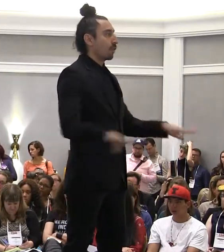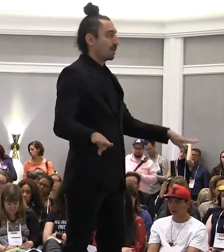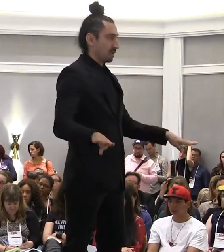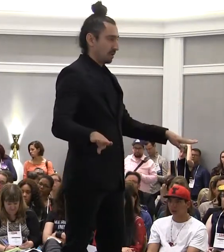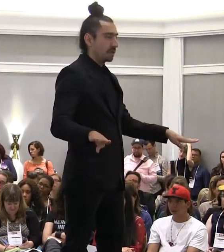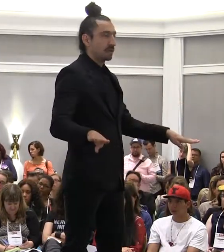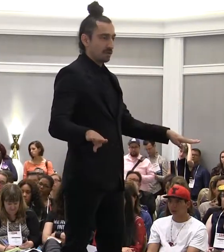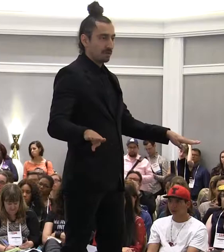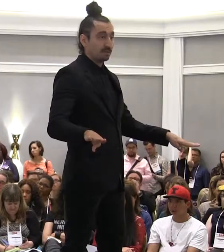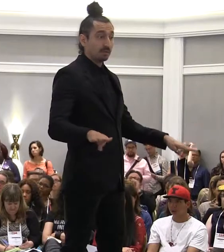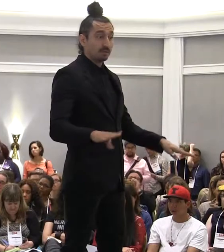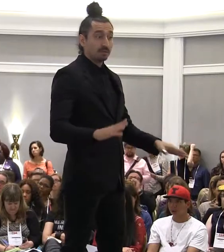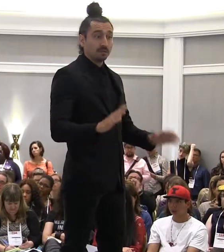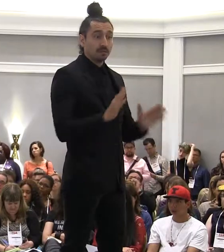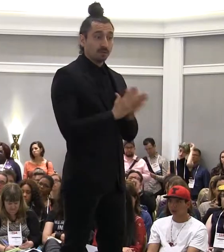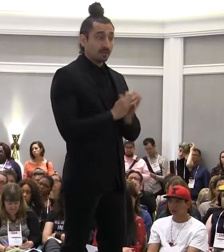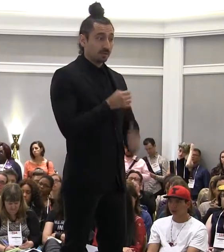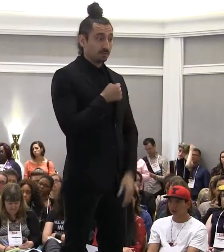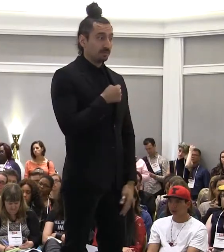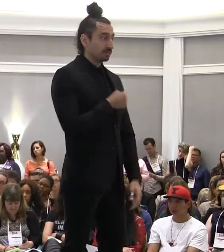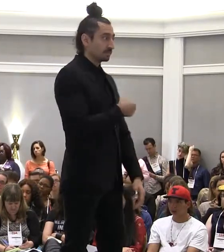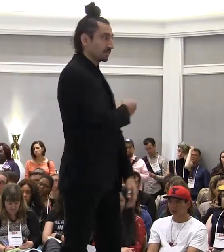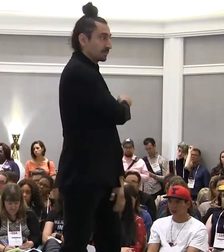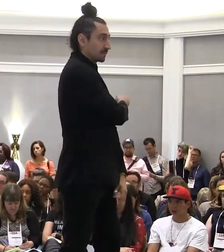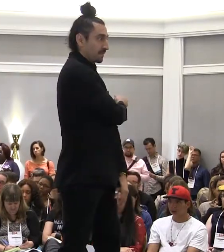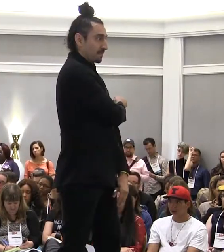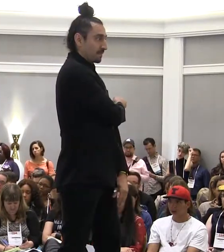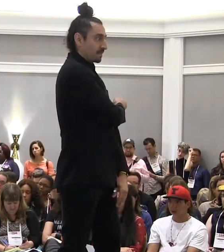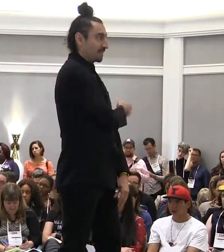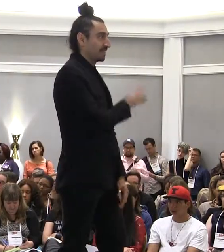We are now handing it back over to Devon.